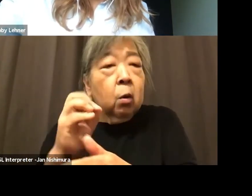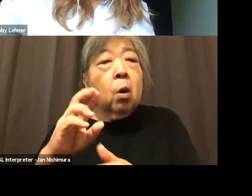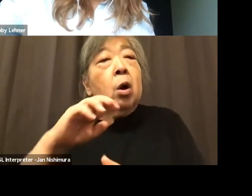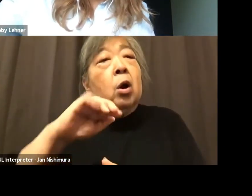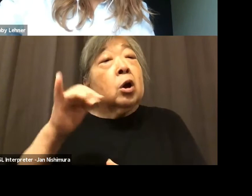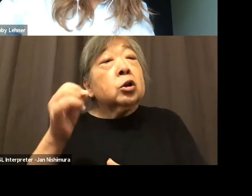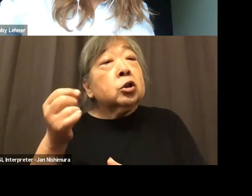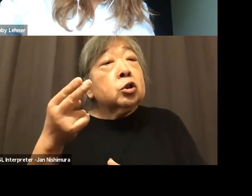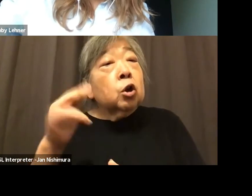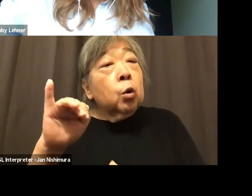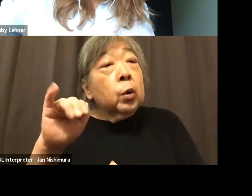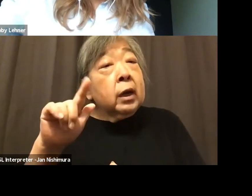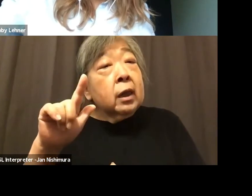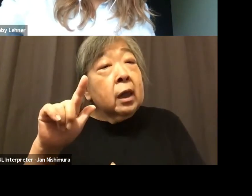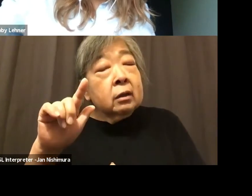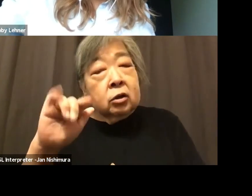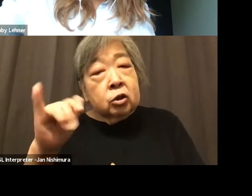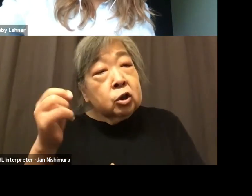chat comments also.